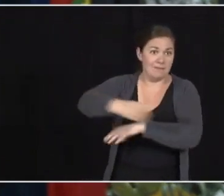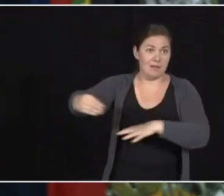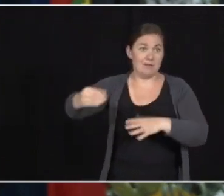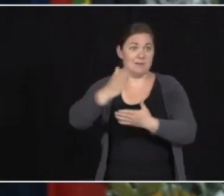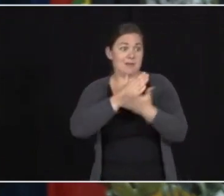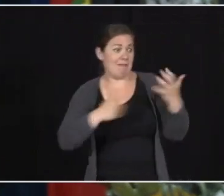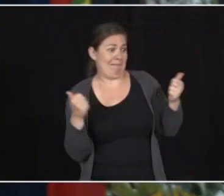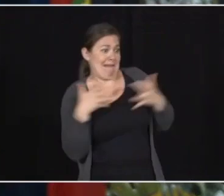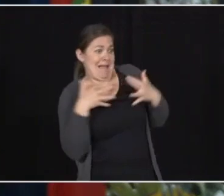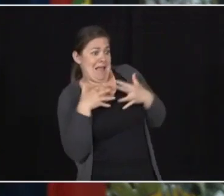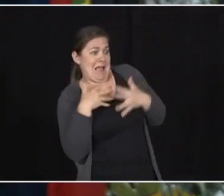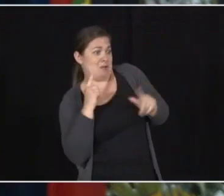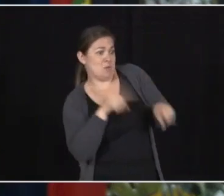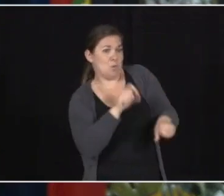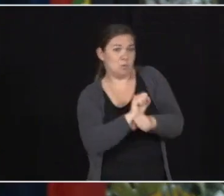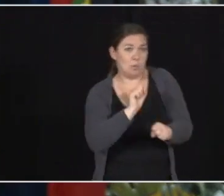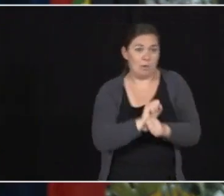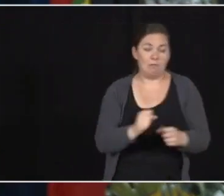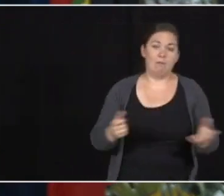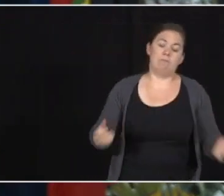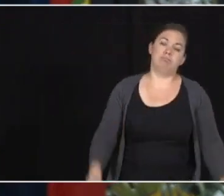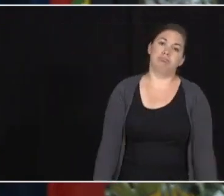why they would be afraid. Again, we had public health go into our homes.